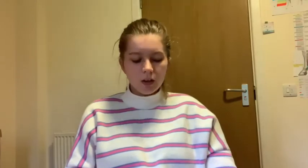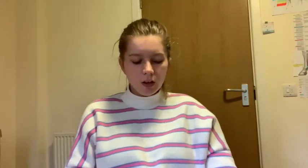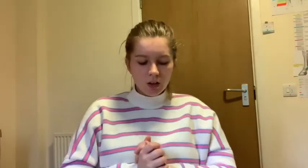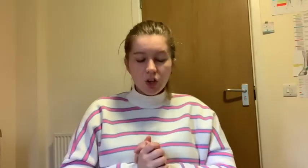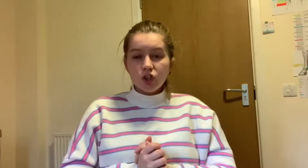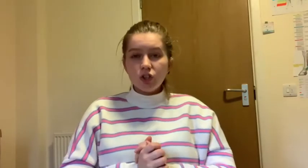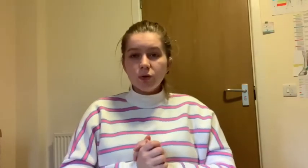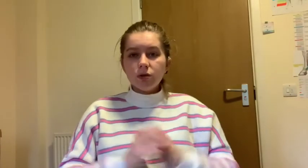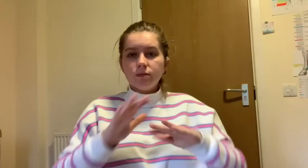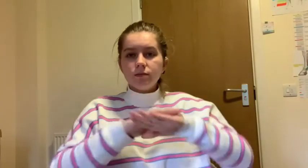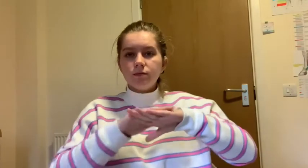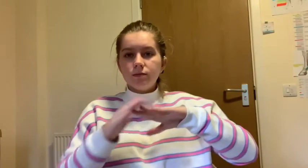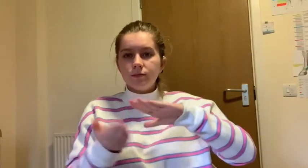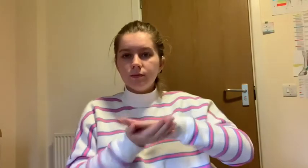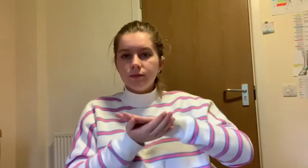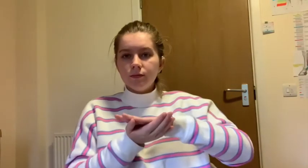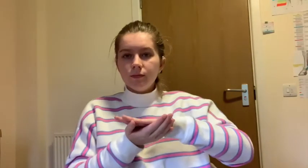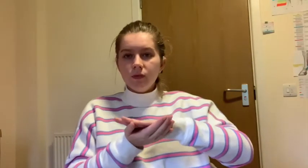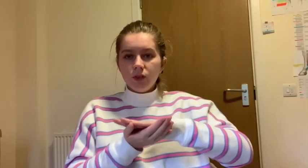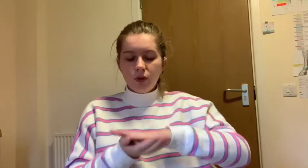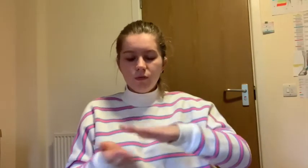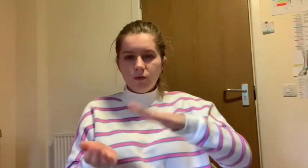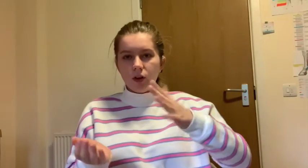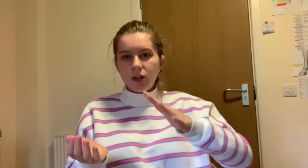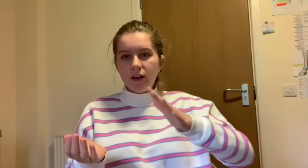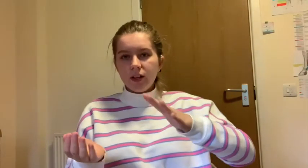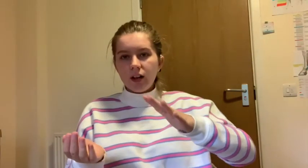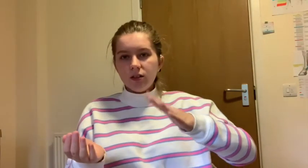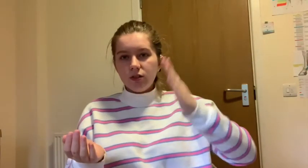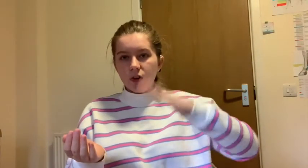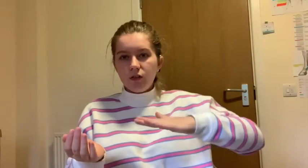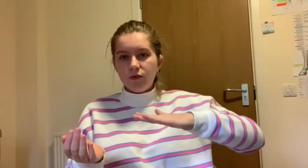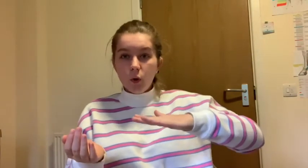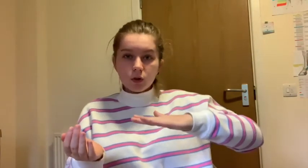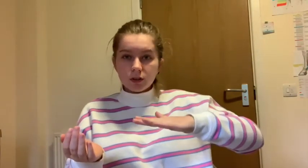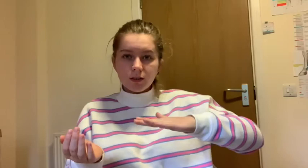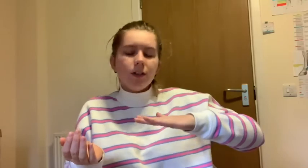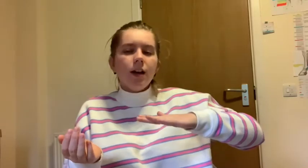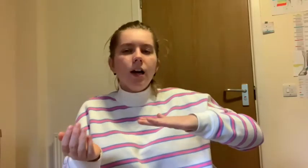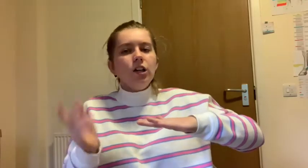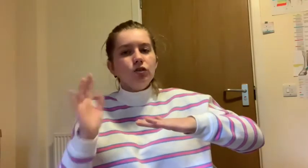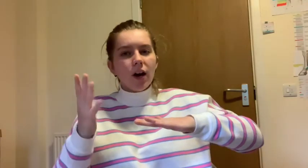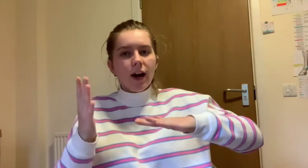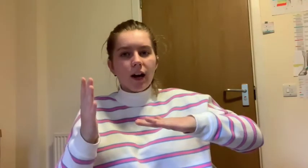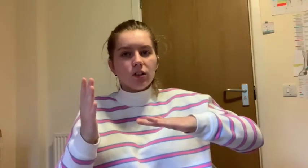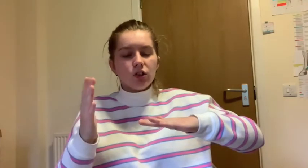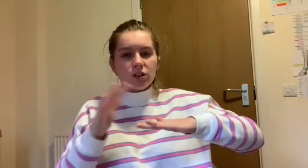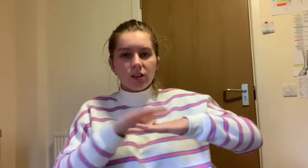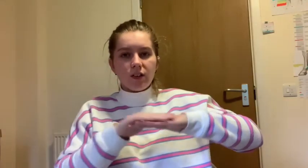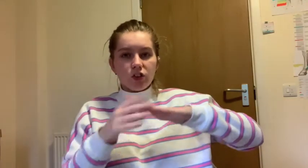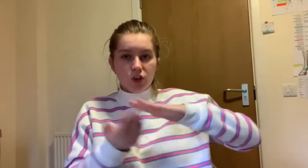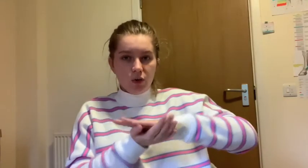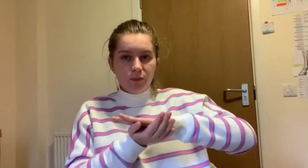"Shoes" So your left hand is your foot and your right hand you're going to sign shoe.